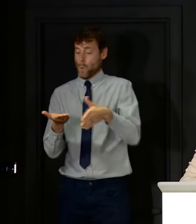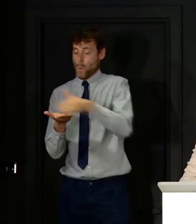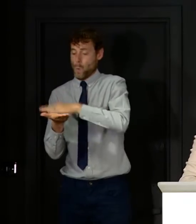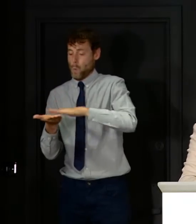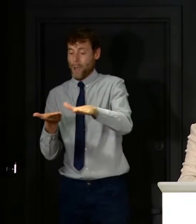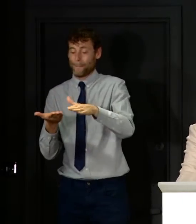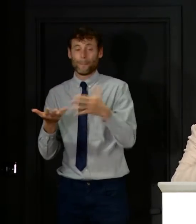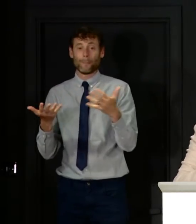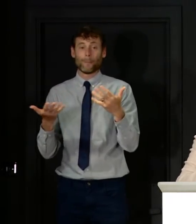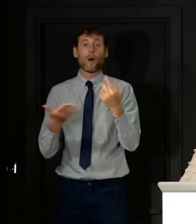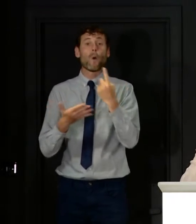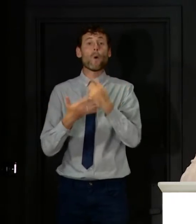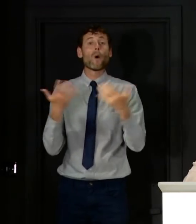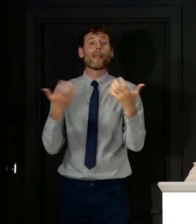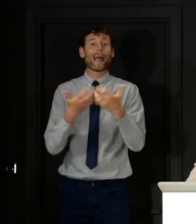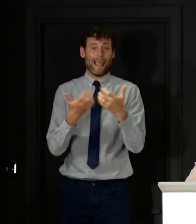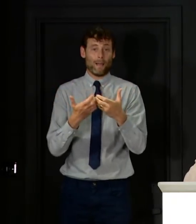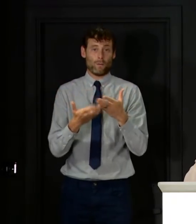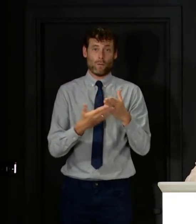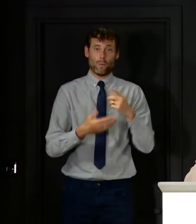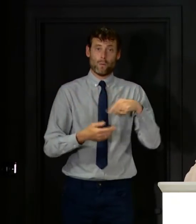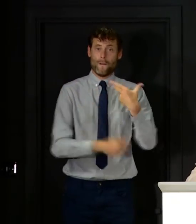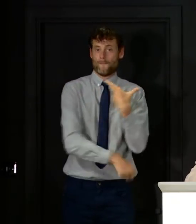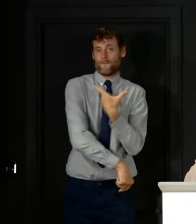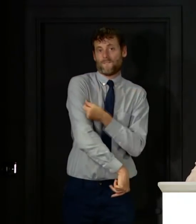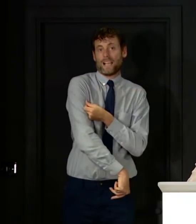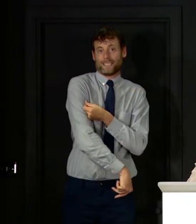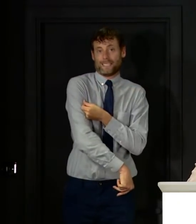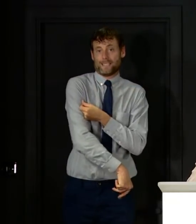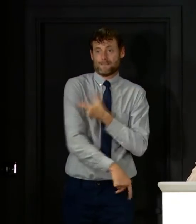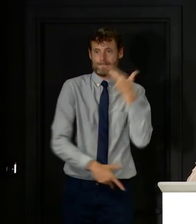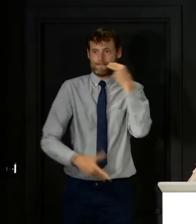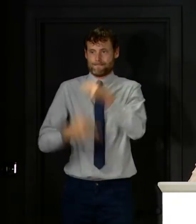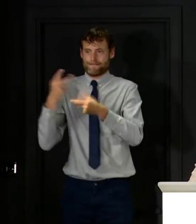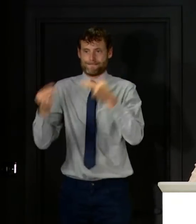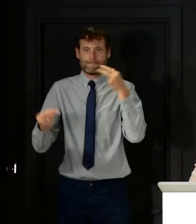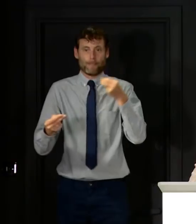is effective. Elimination is about getting it to the lowest possible levels you can in